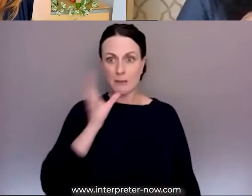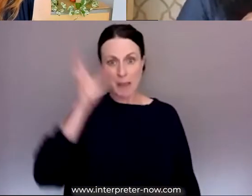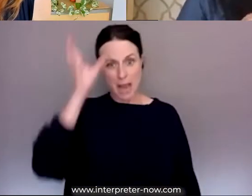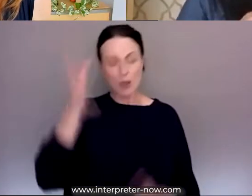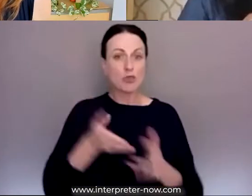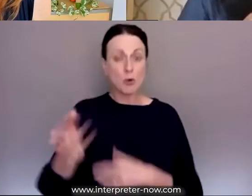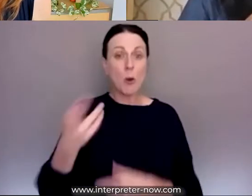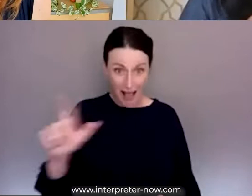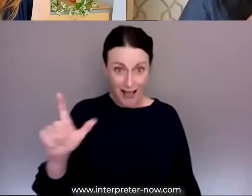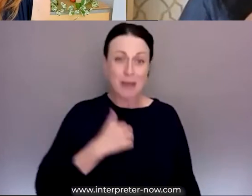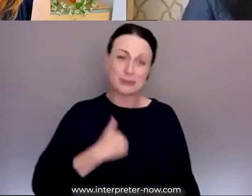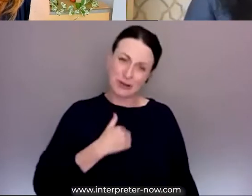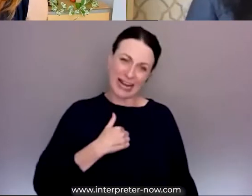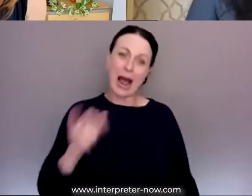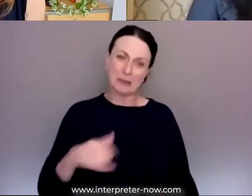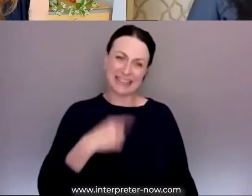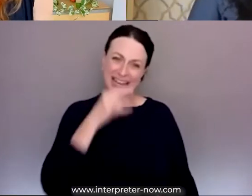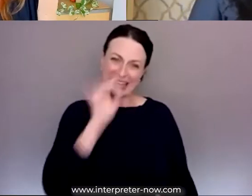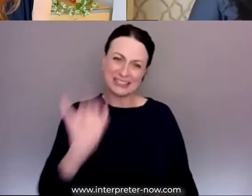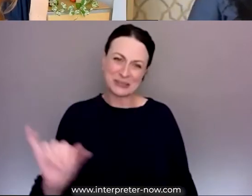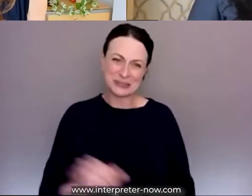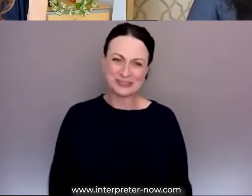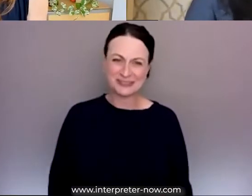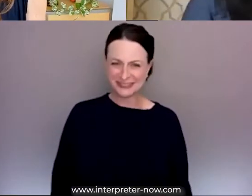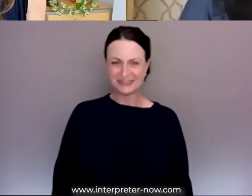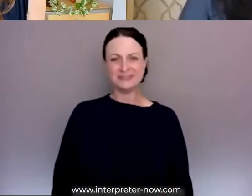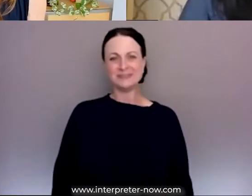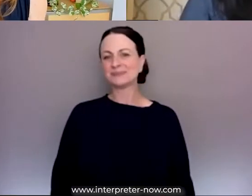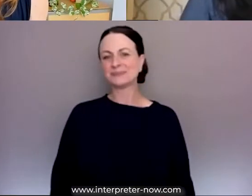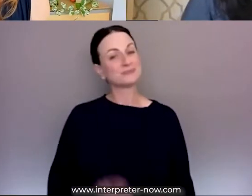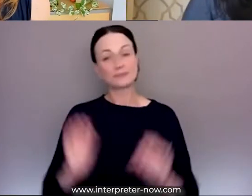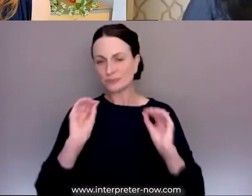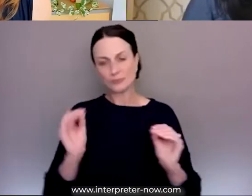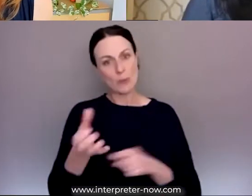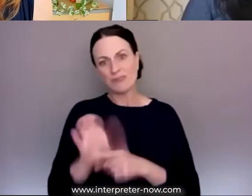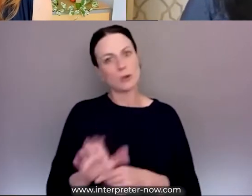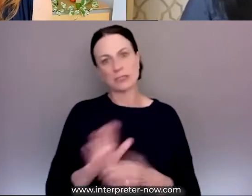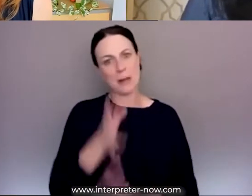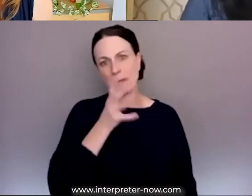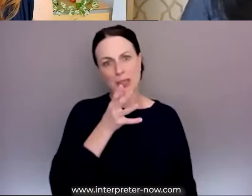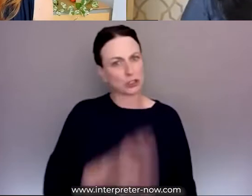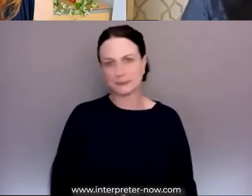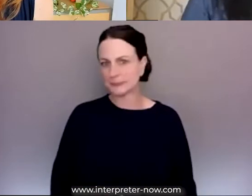hell, I'm sorry because I was that kid. No one should be forced into motherhood. No one should be forced into parenthood.